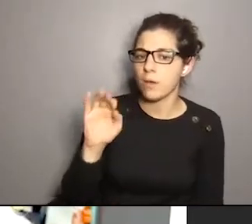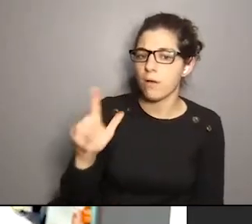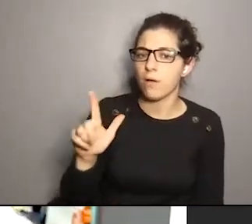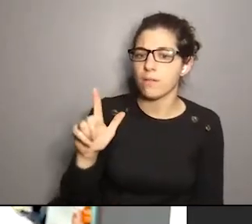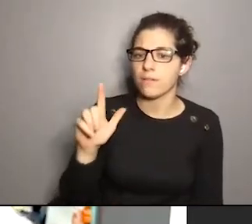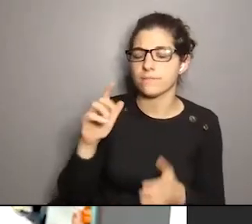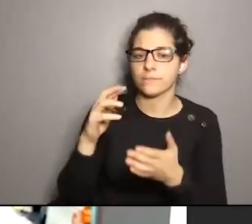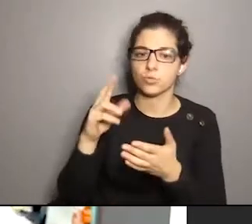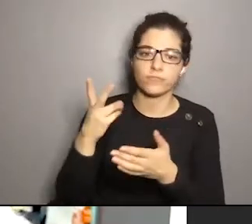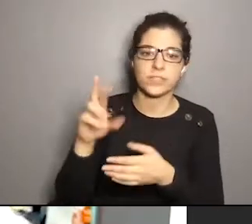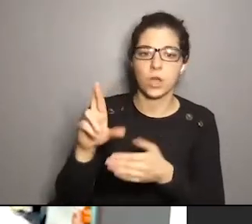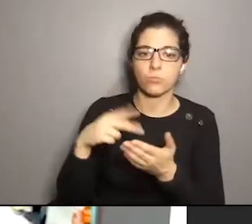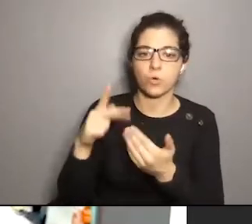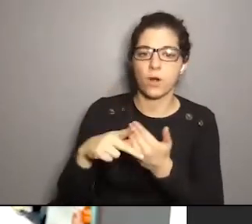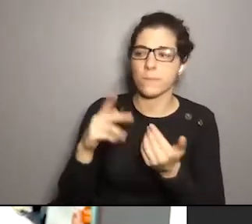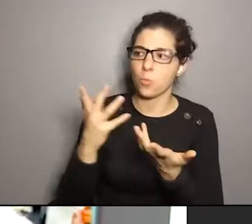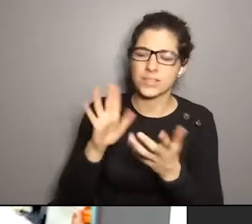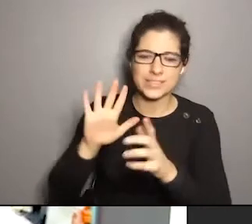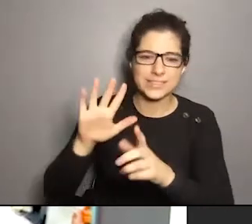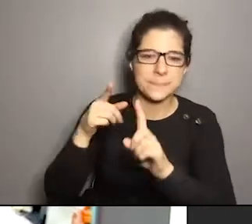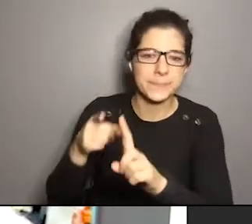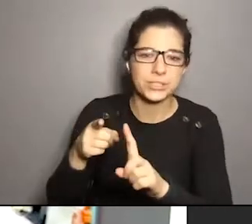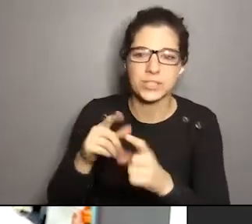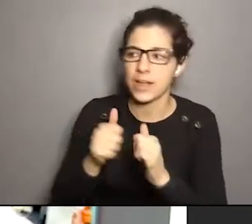What is its mission and how is it serving the community?